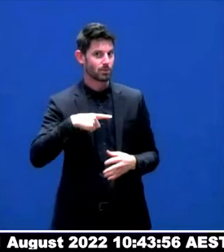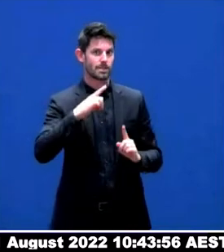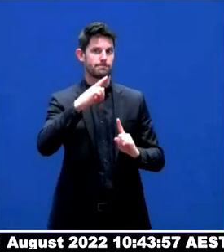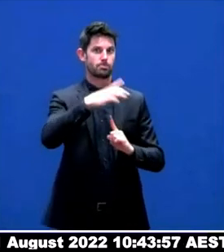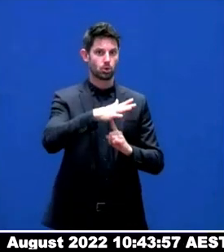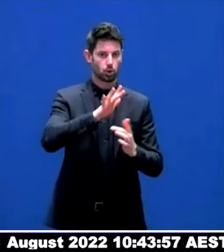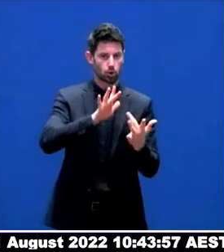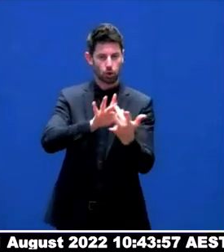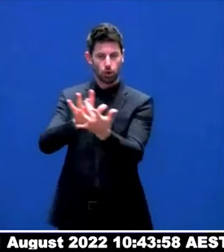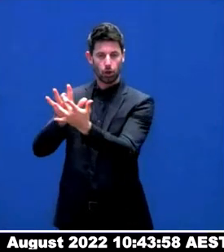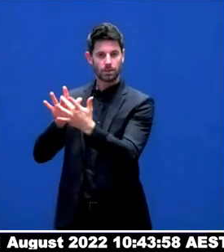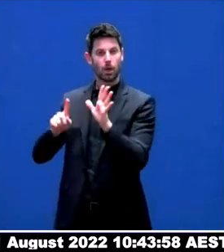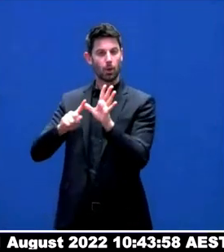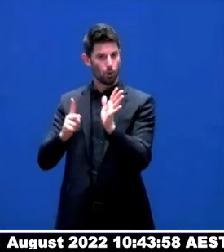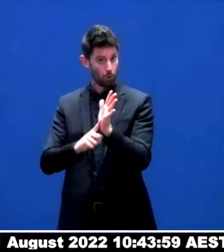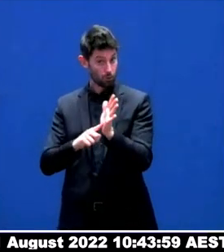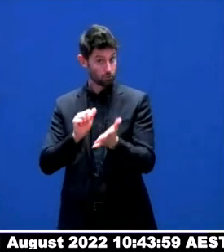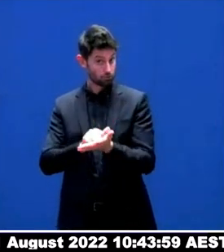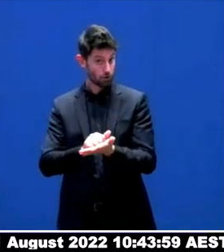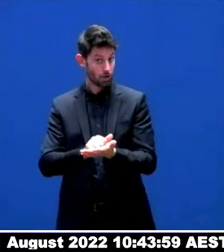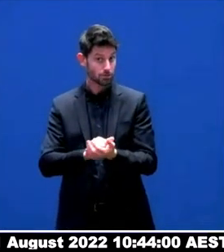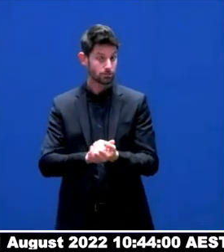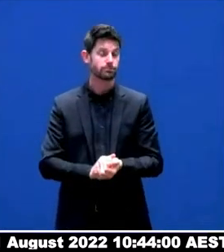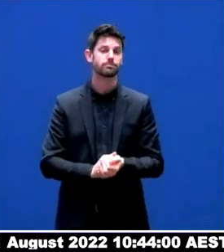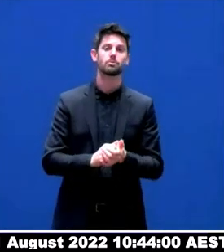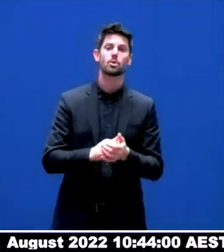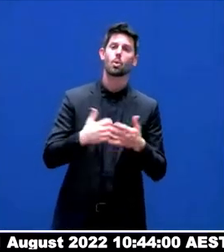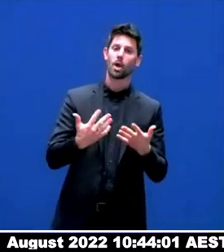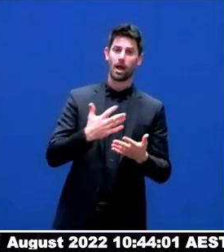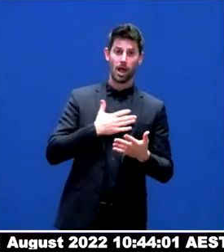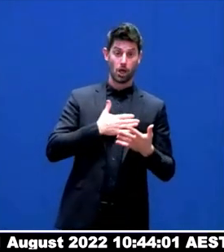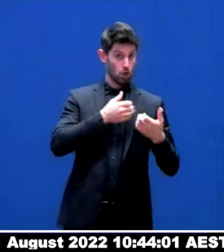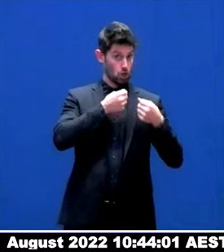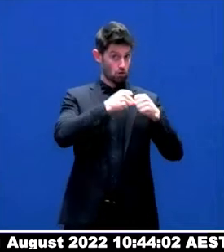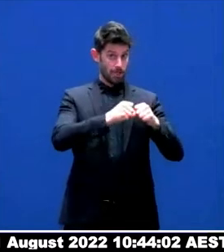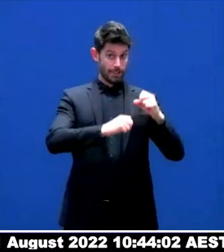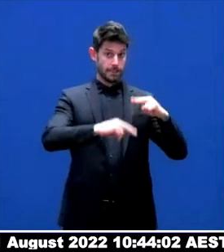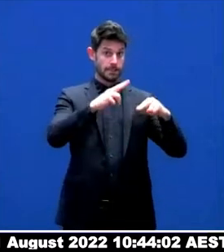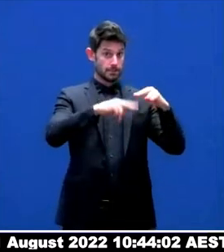So, in the development of the Strategy, you know, we looked at people